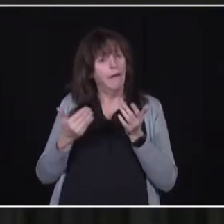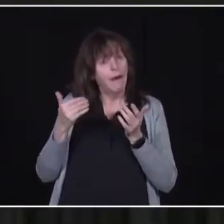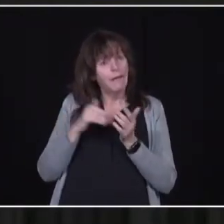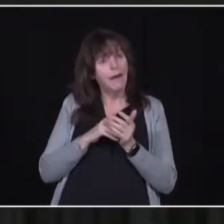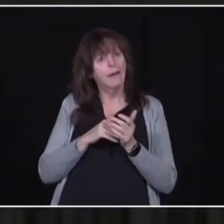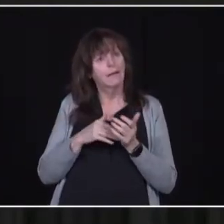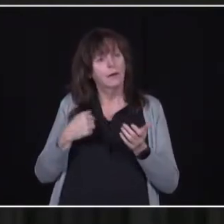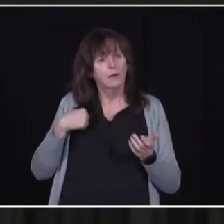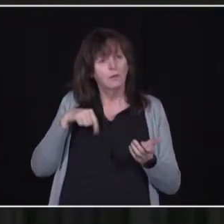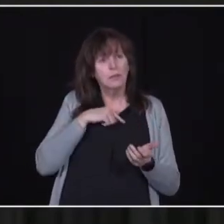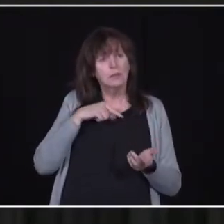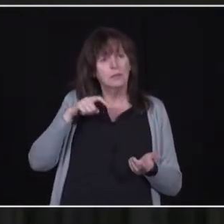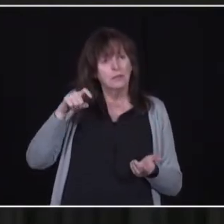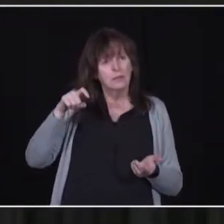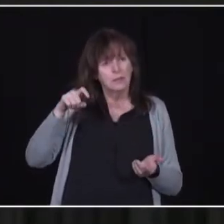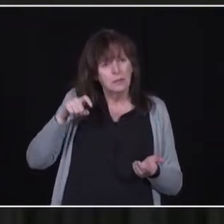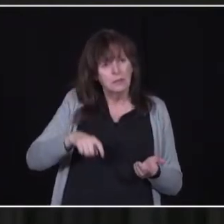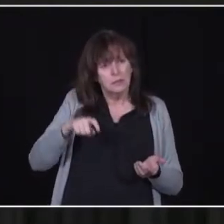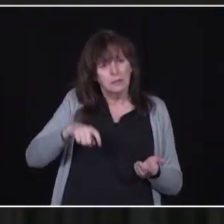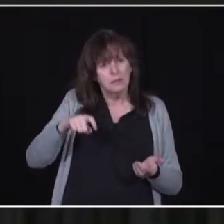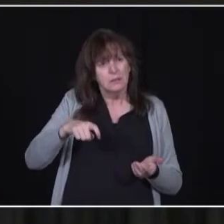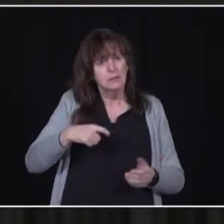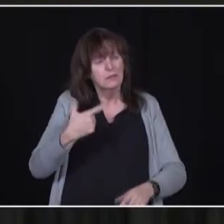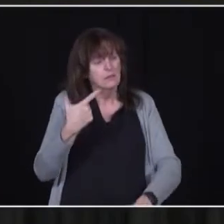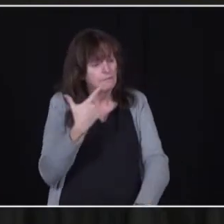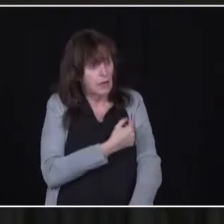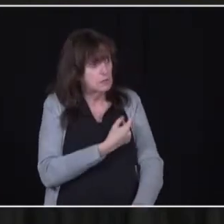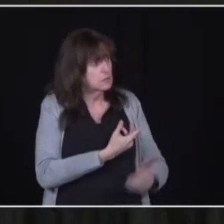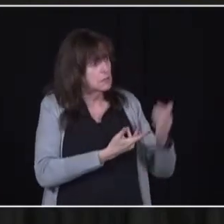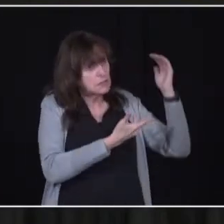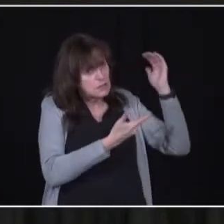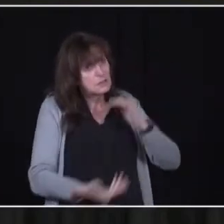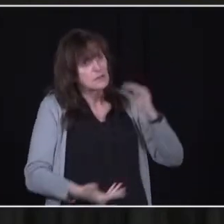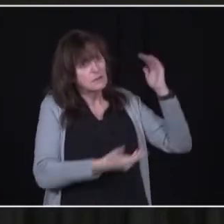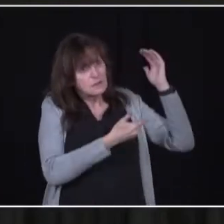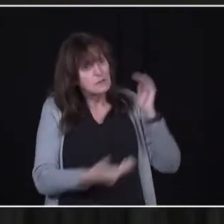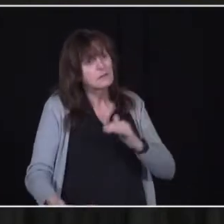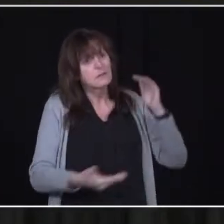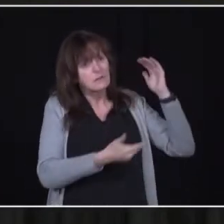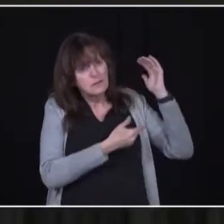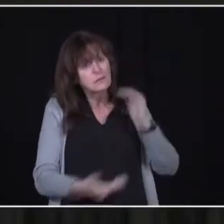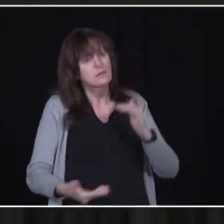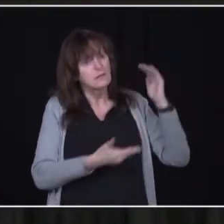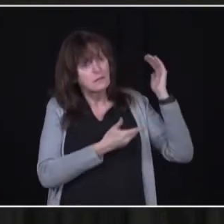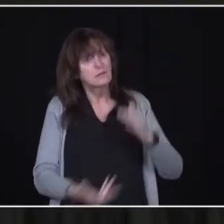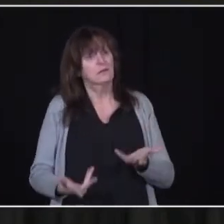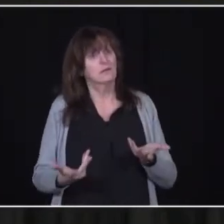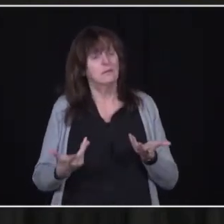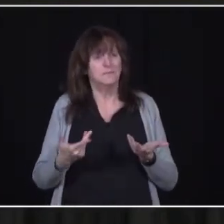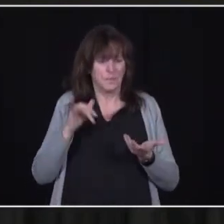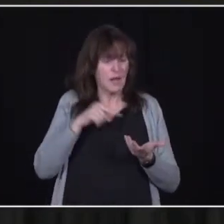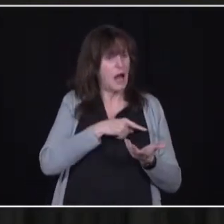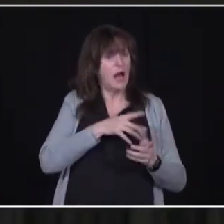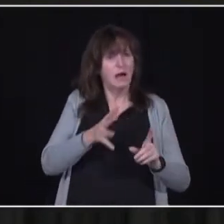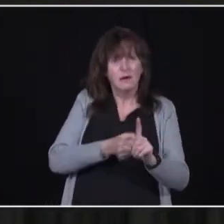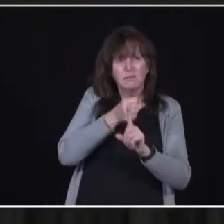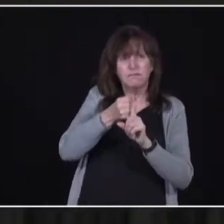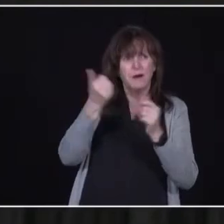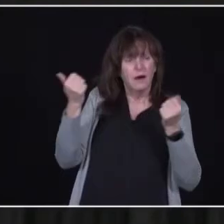It's a game changer. I know General Hillier is spending every waking moment, and he's doing a great job,